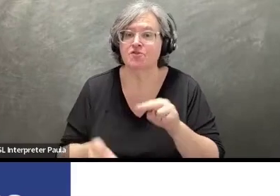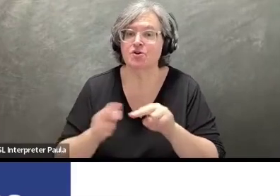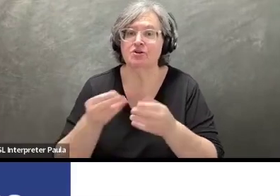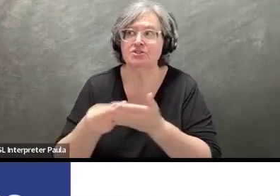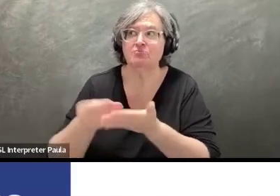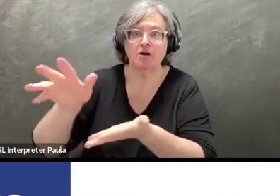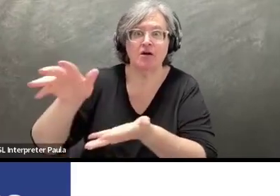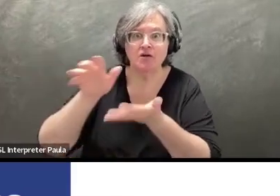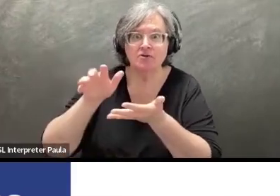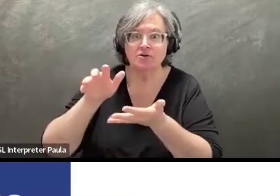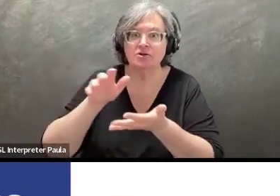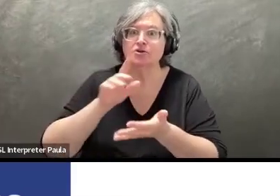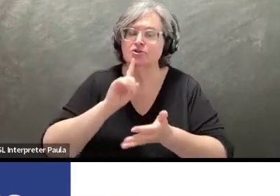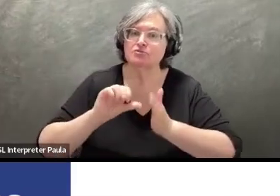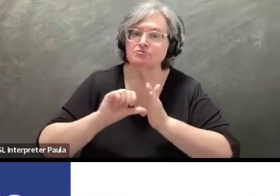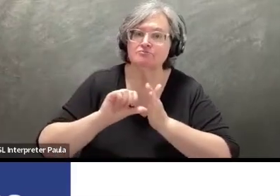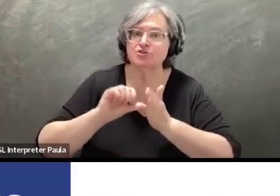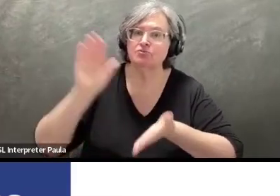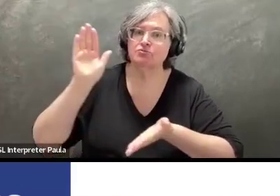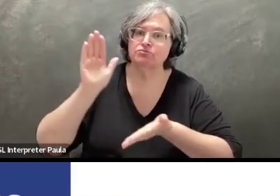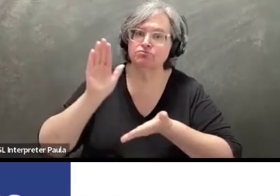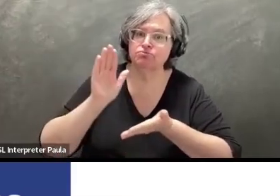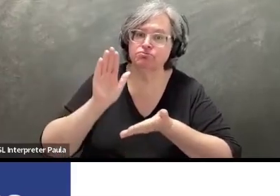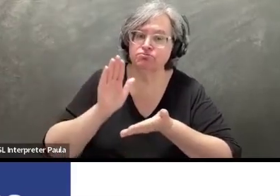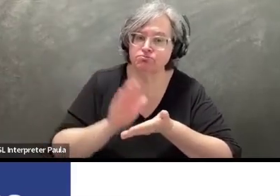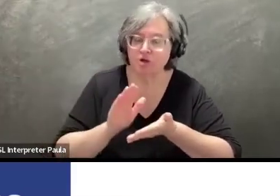to eliminate our IDD waitlist and address workforce issues